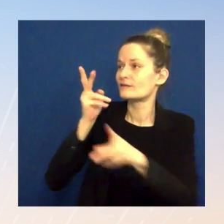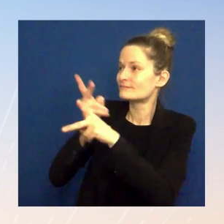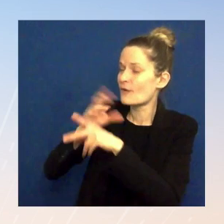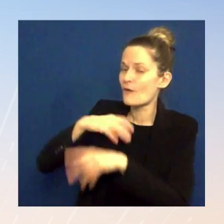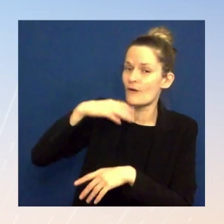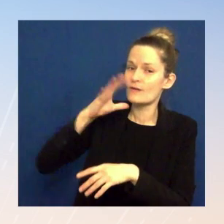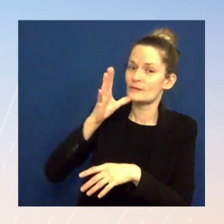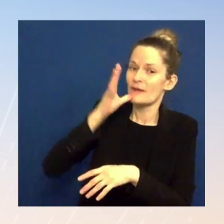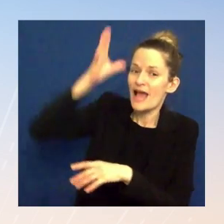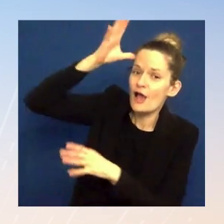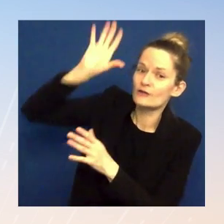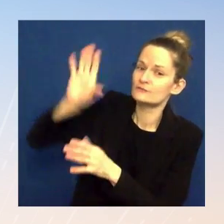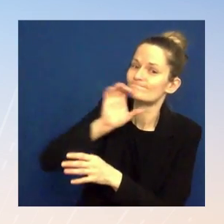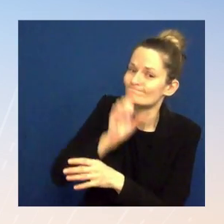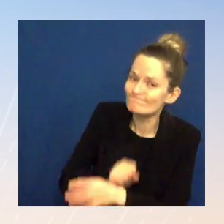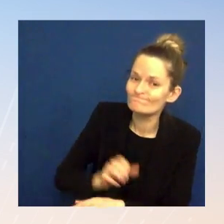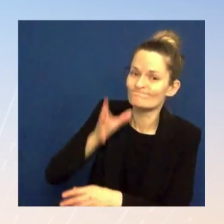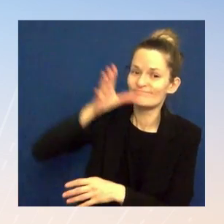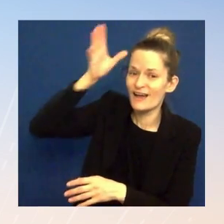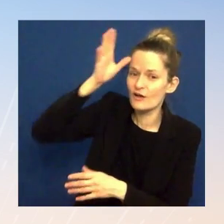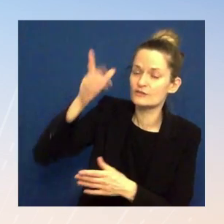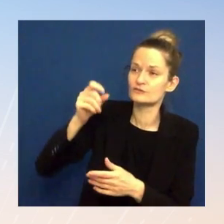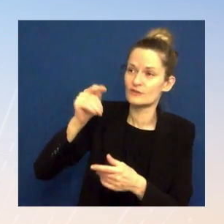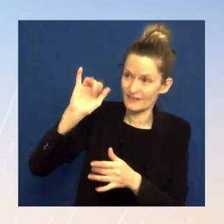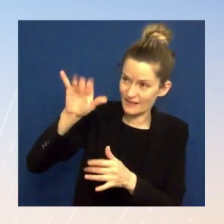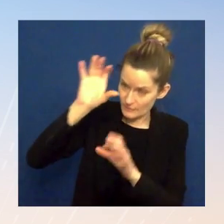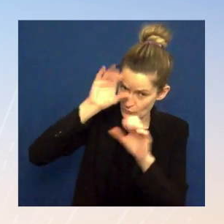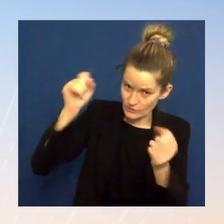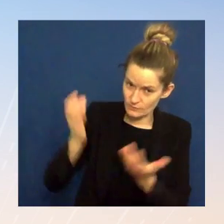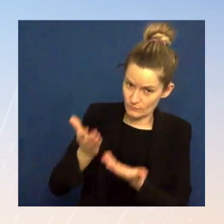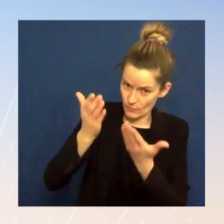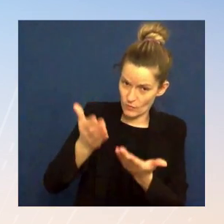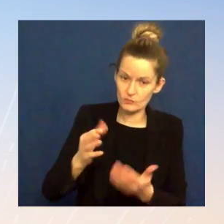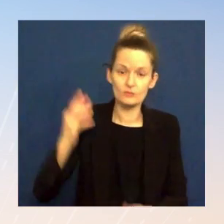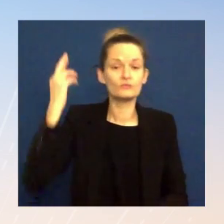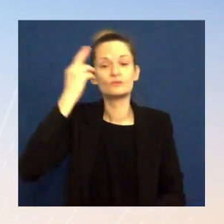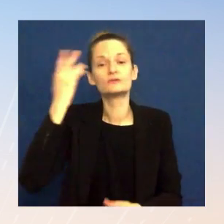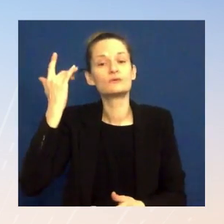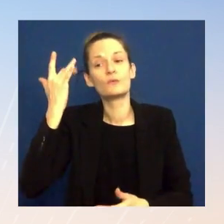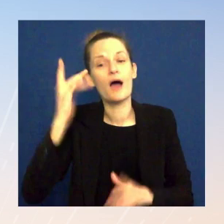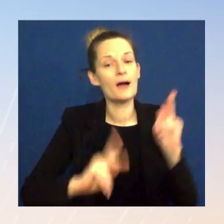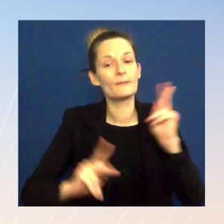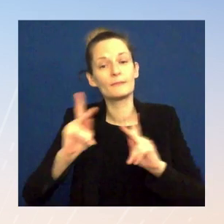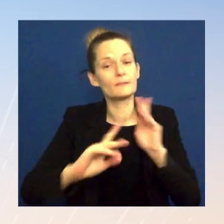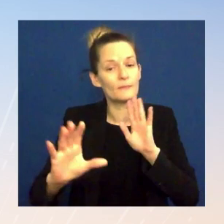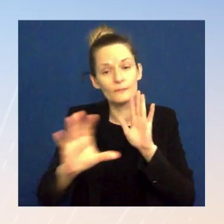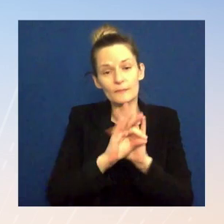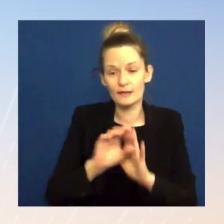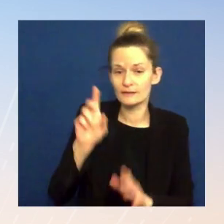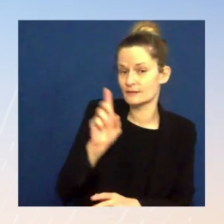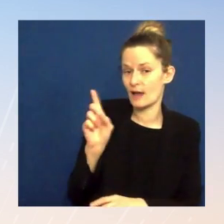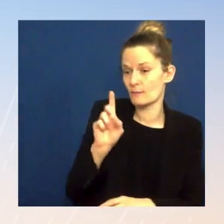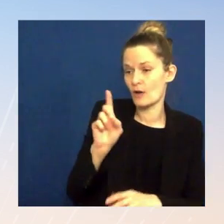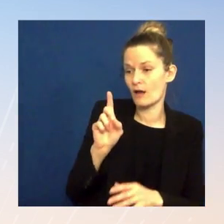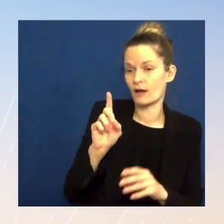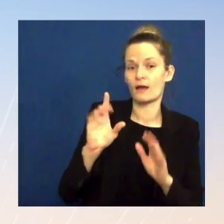He also was elected -- the reason that he won the Democratic nomination was, in part, because he ran on a commitment of seeking compromise